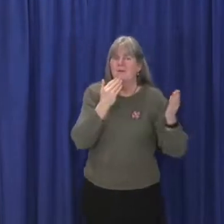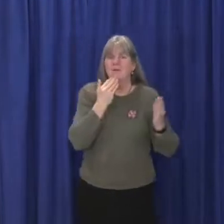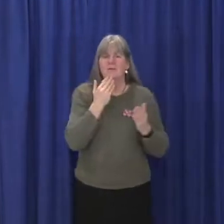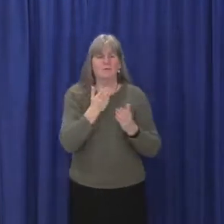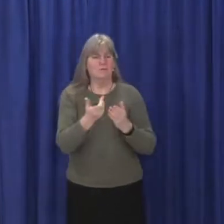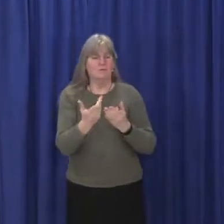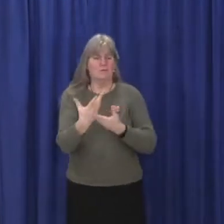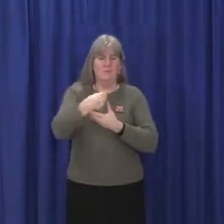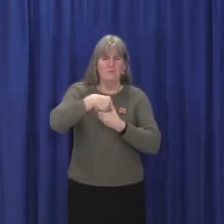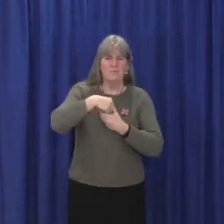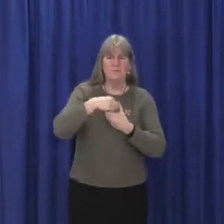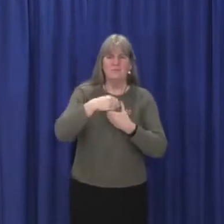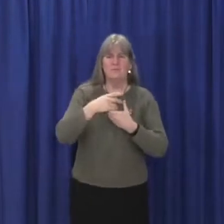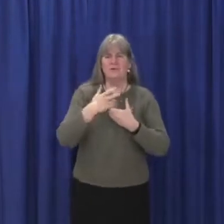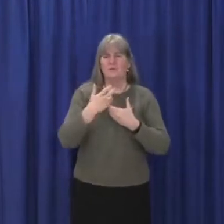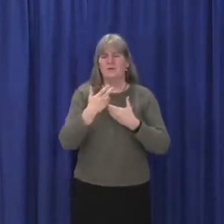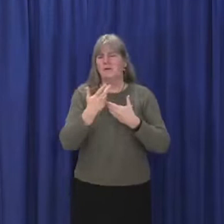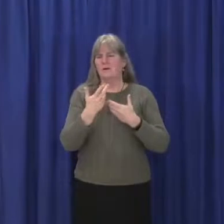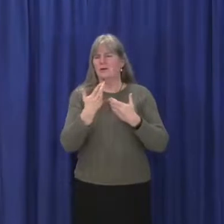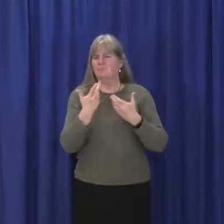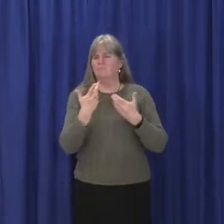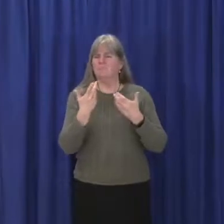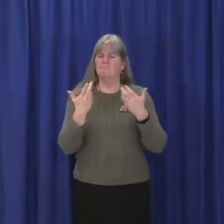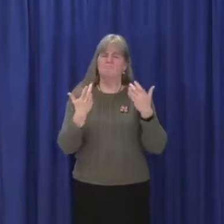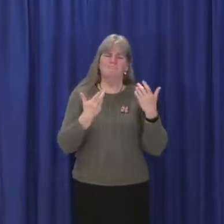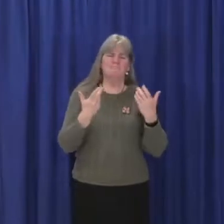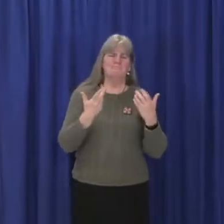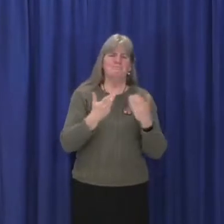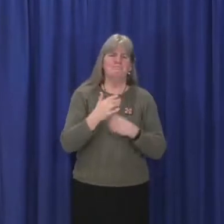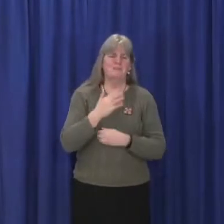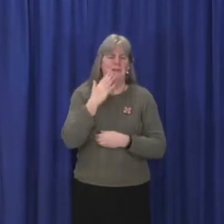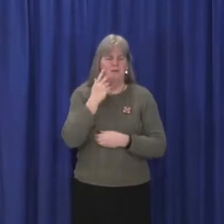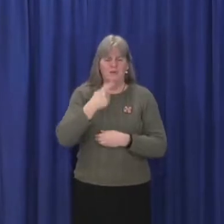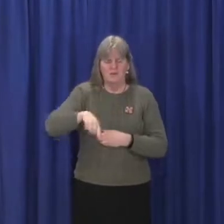And I know that we're all feeling the weight of this